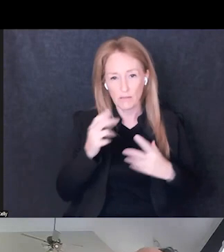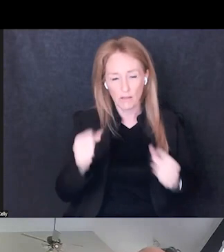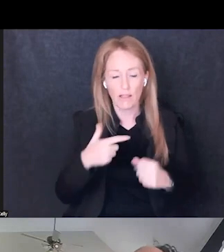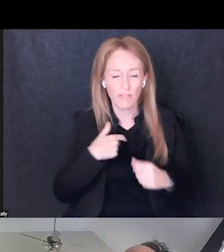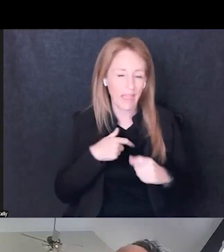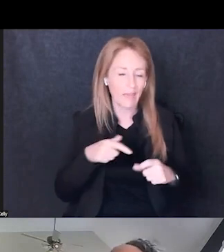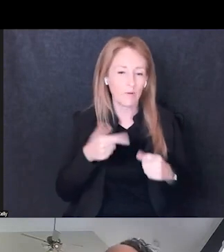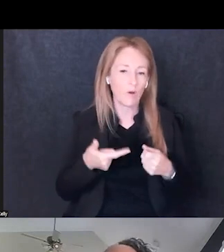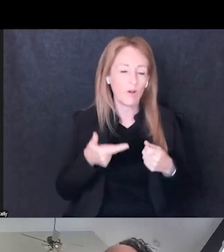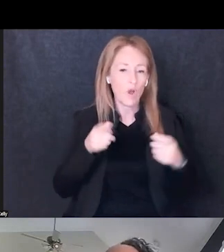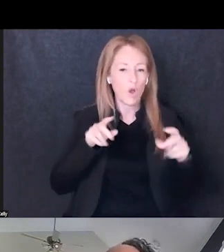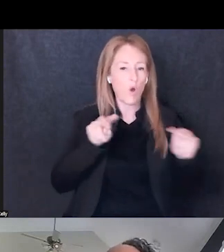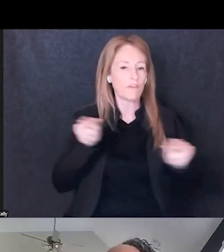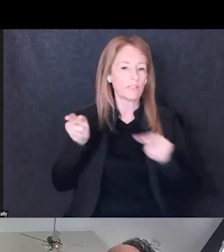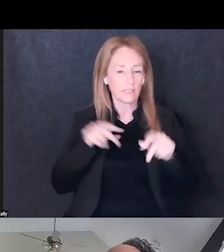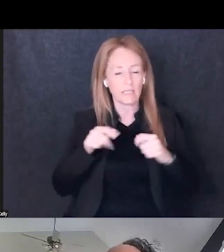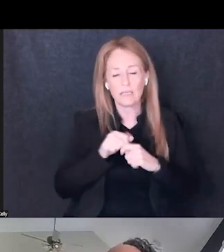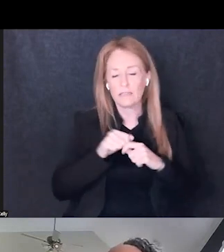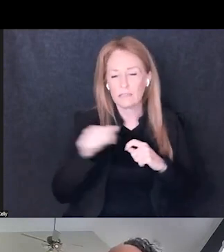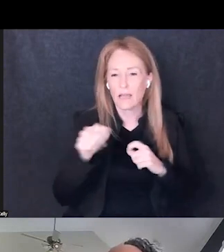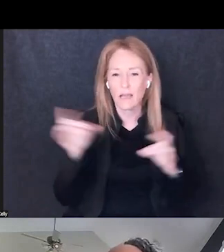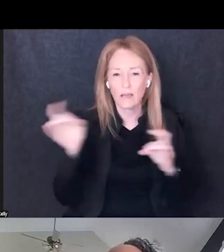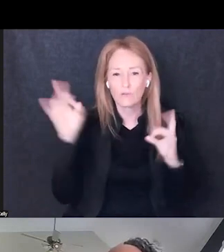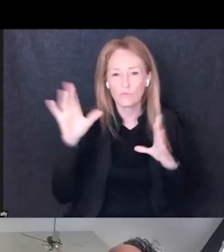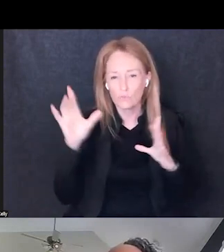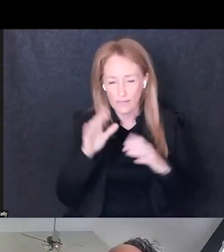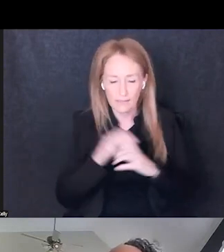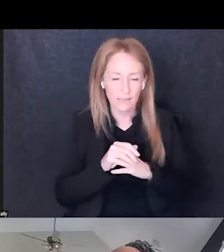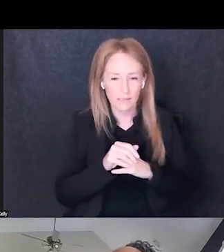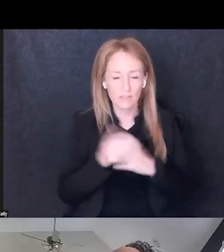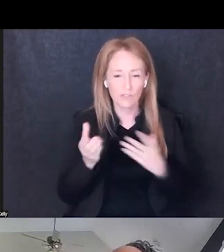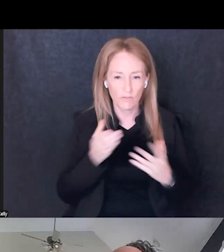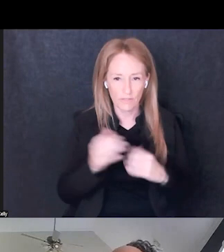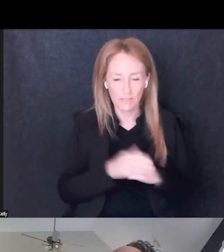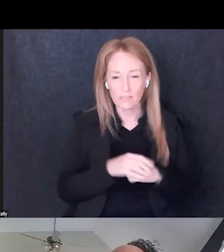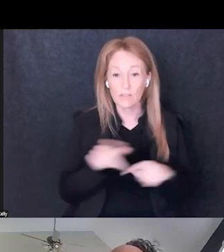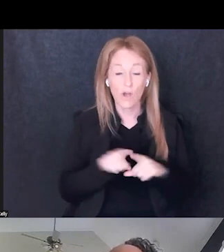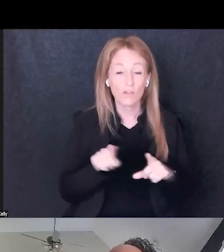I HELPED WITH THE DISASTER HELP LINE WHEN THAT ROLLED